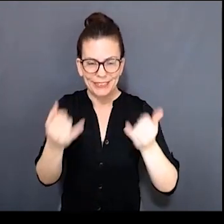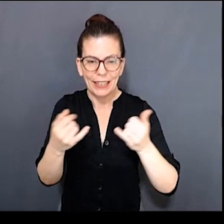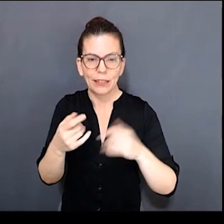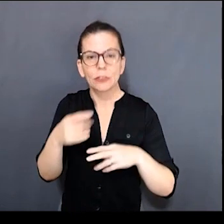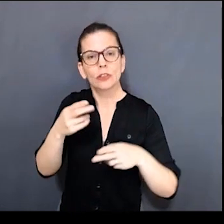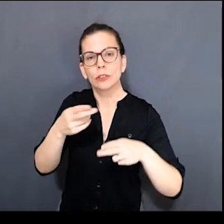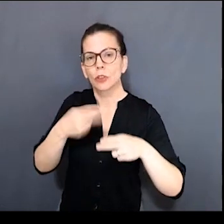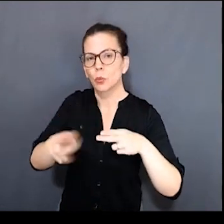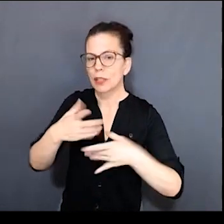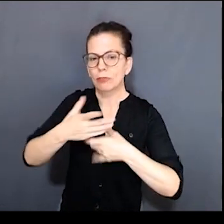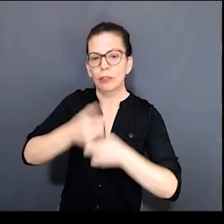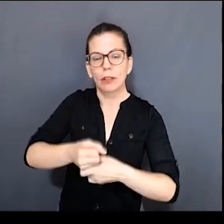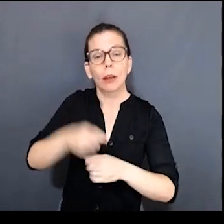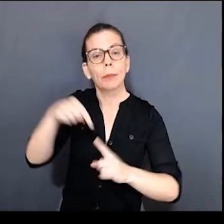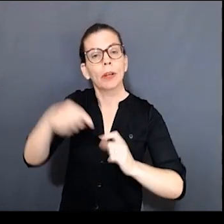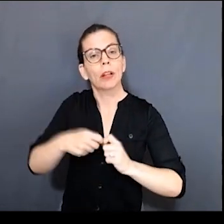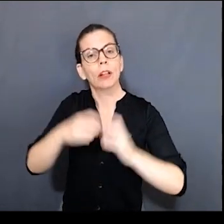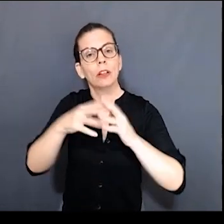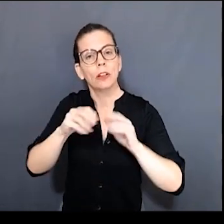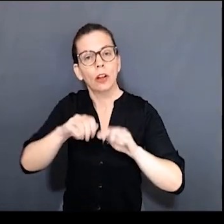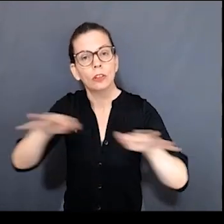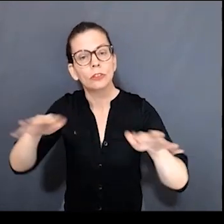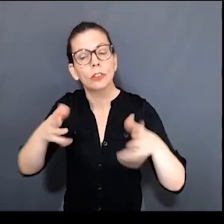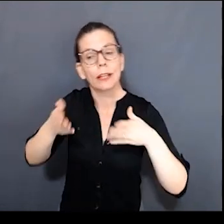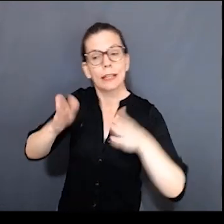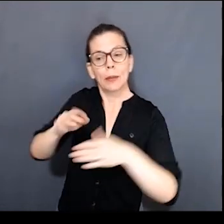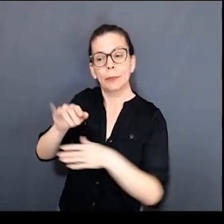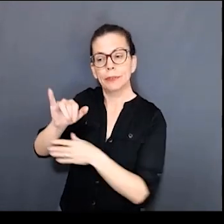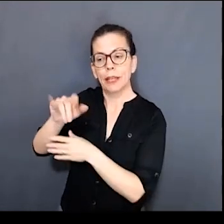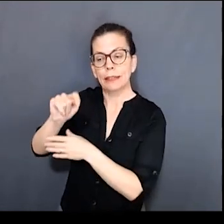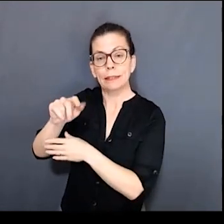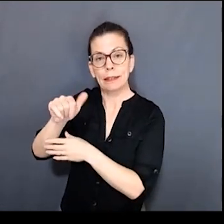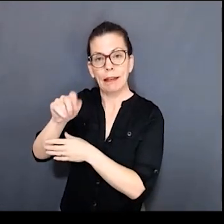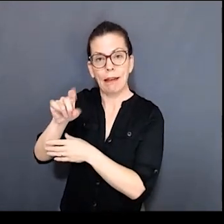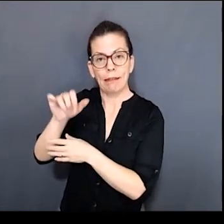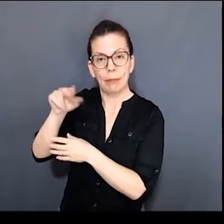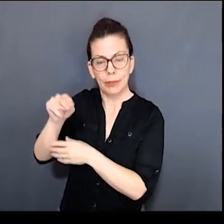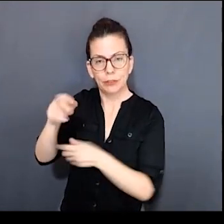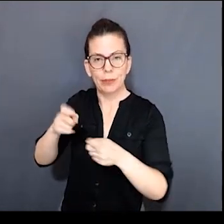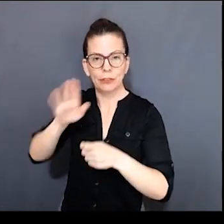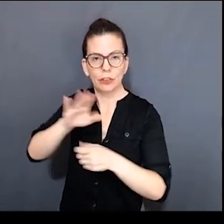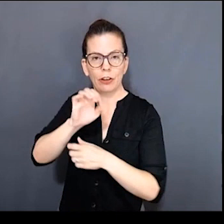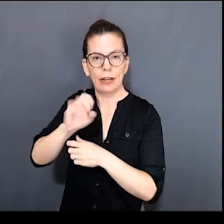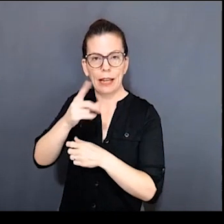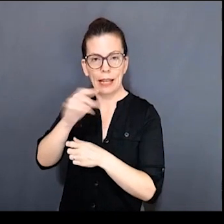Just as a quick recap, this launch enables IT administrators to manage their edge devices.